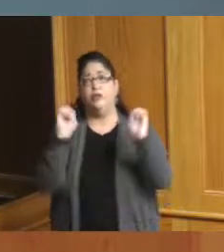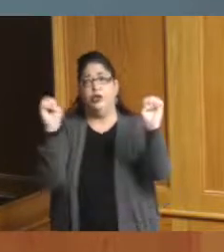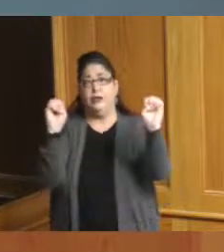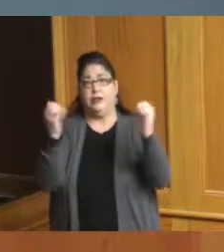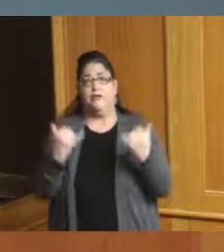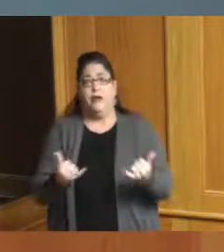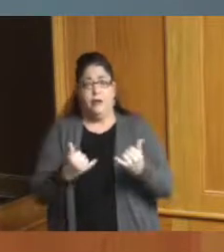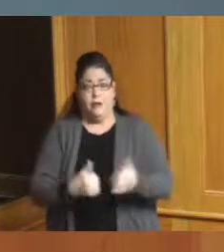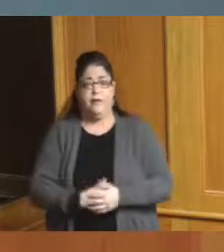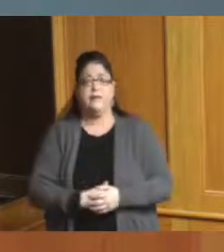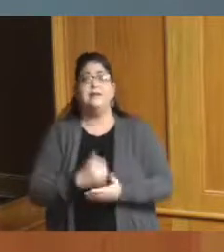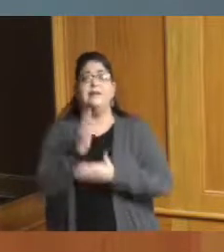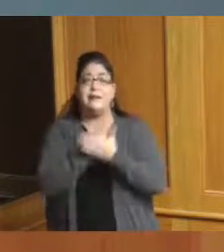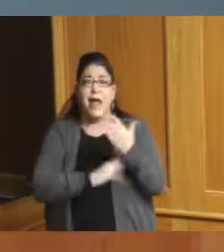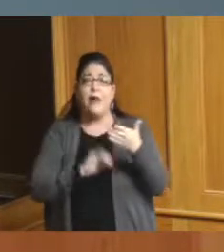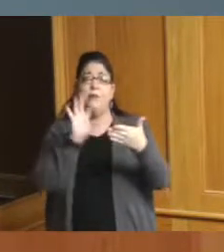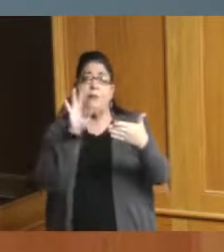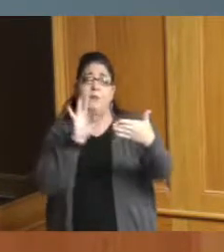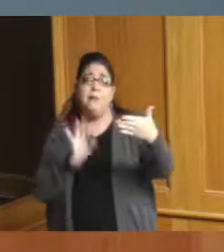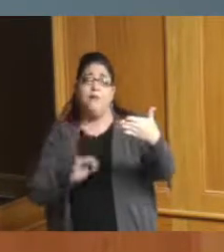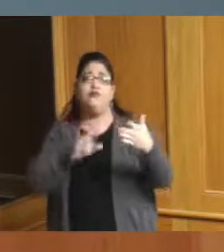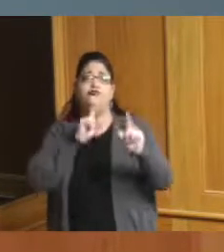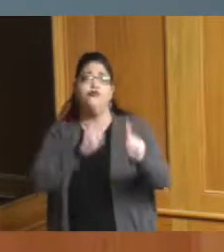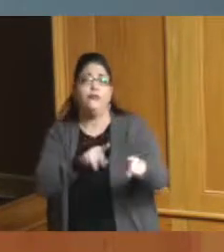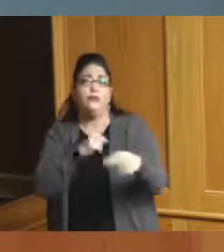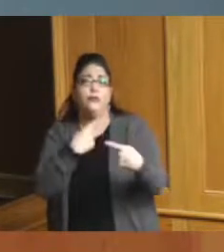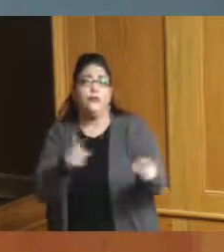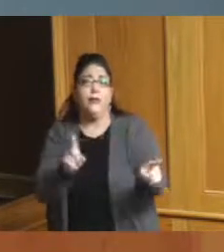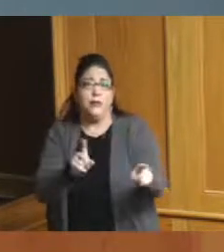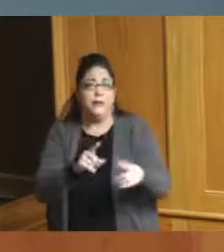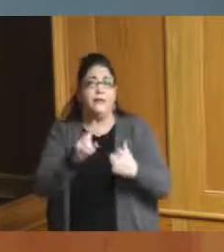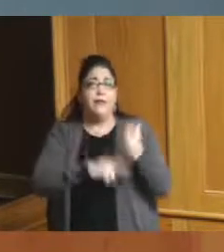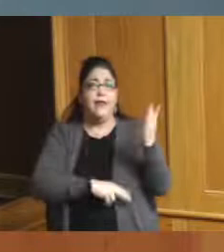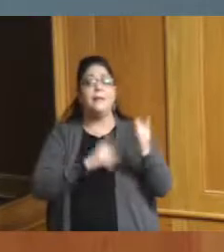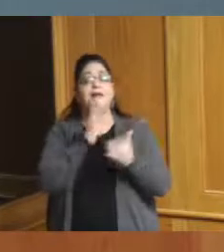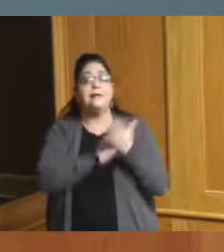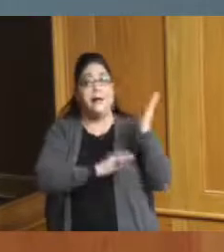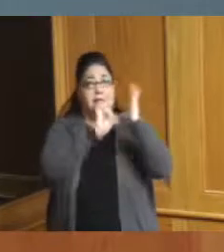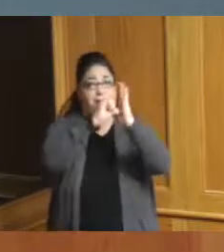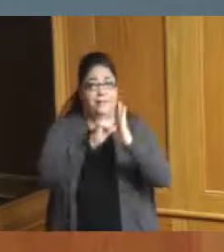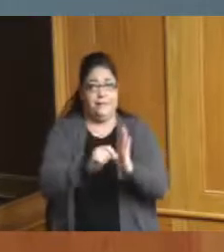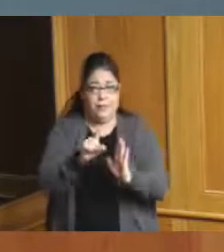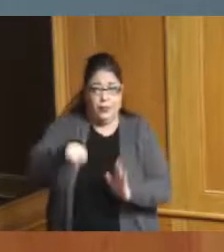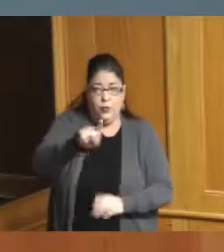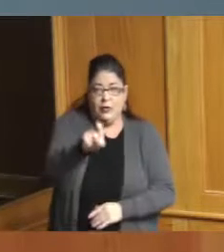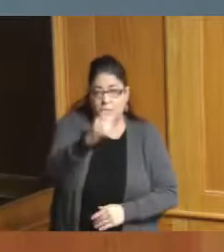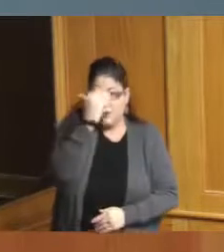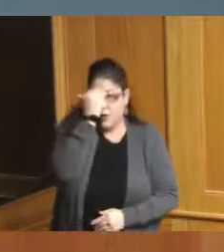not read but all the really significant things that our citizens need to know you will hear